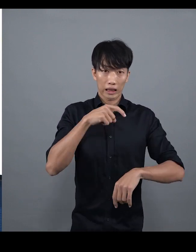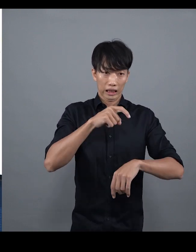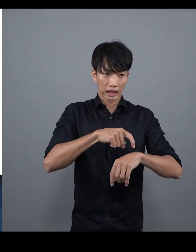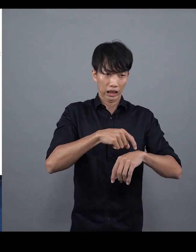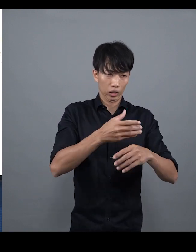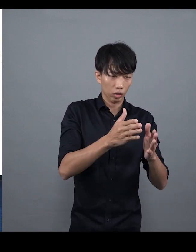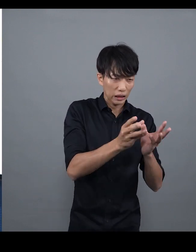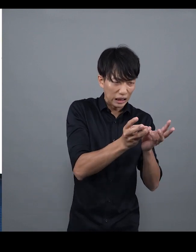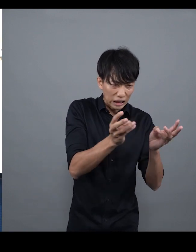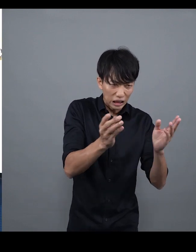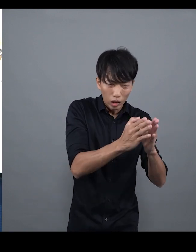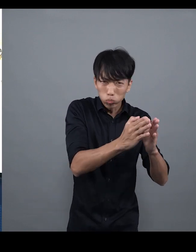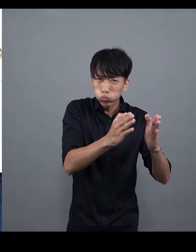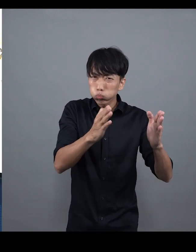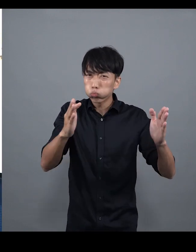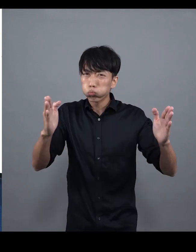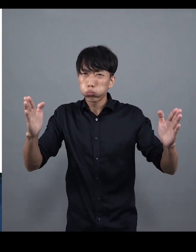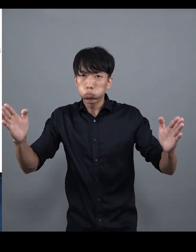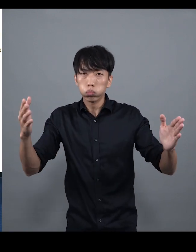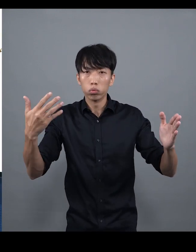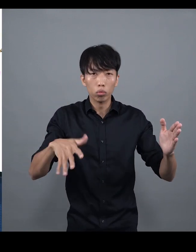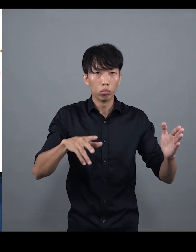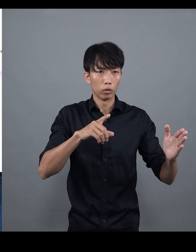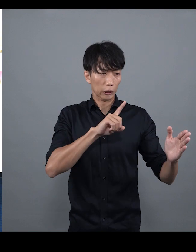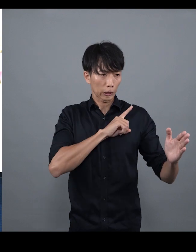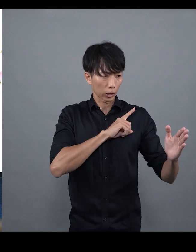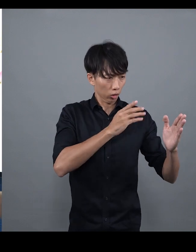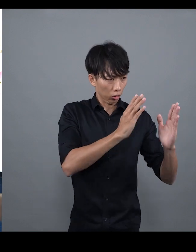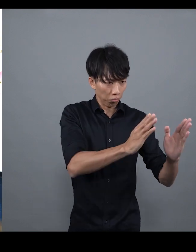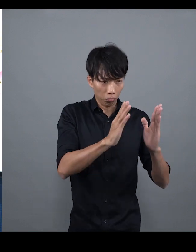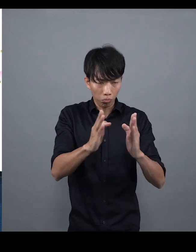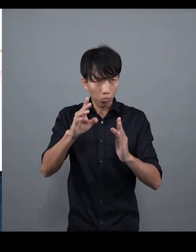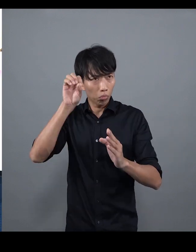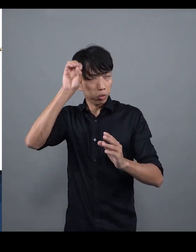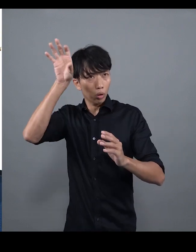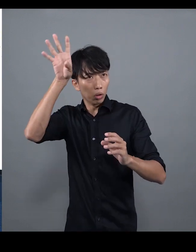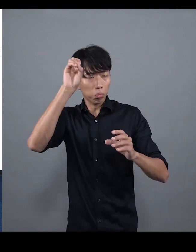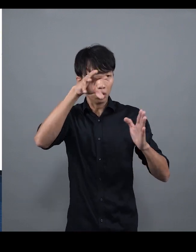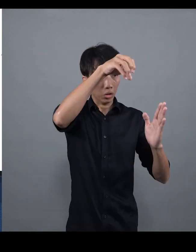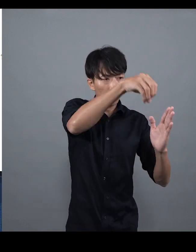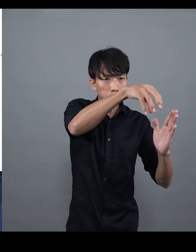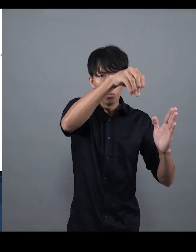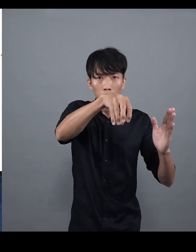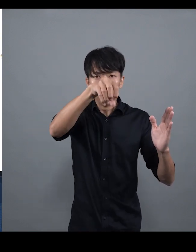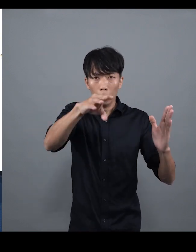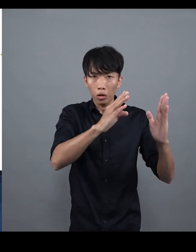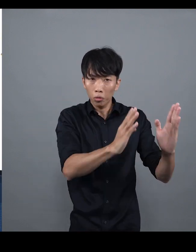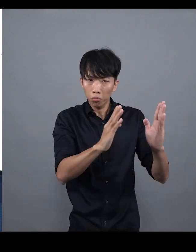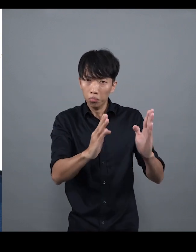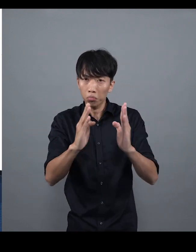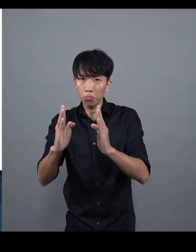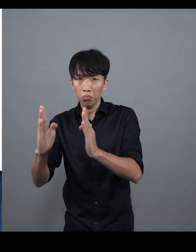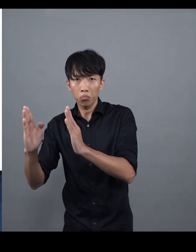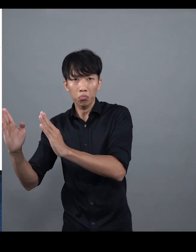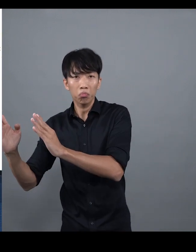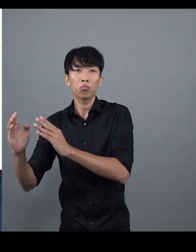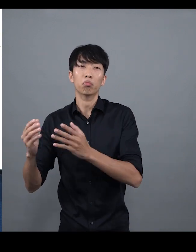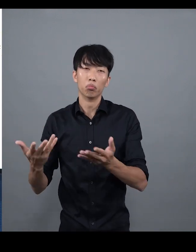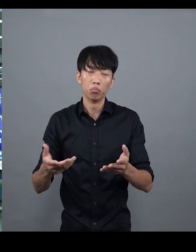through constant creation my works are like markings along the timeline of my life